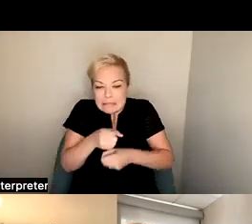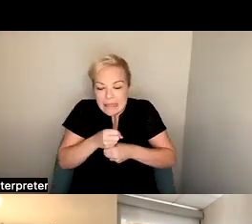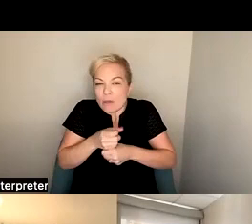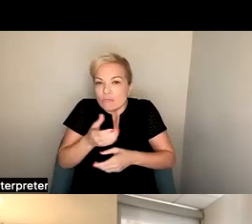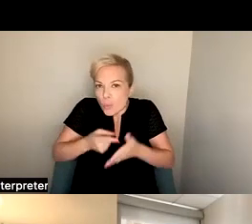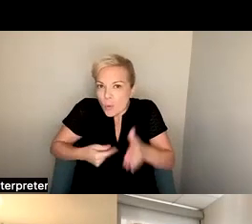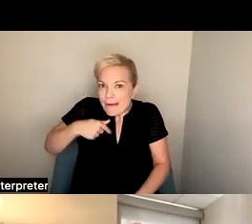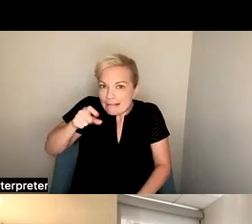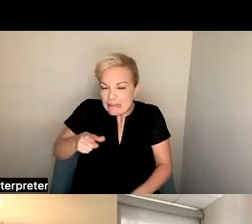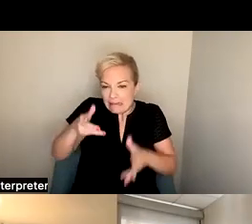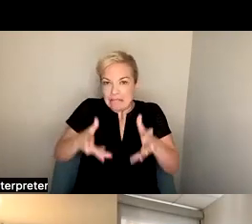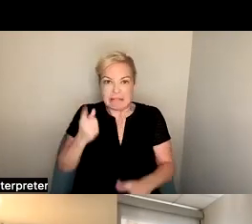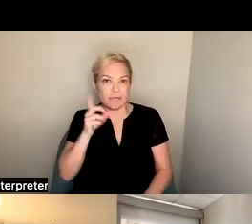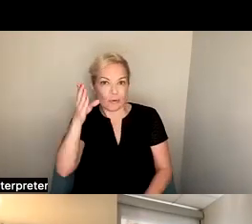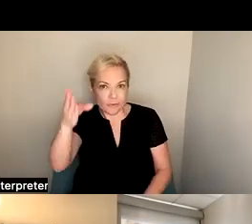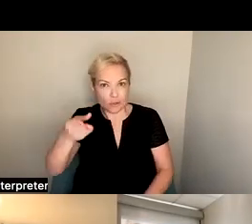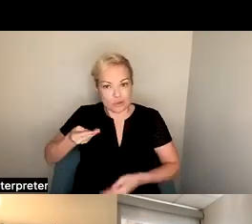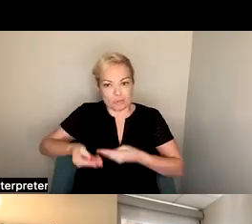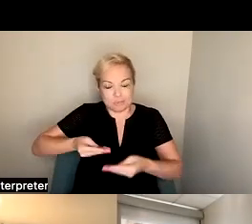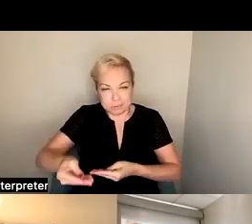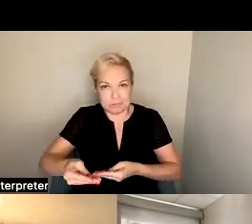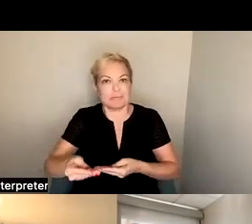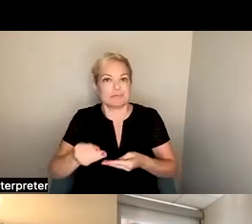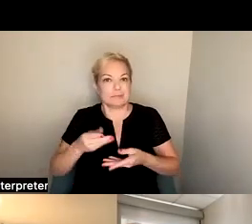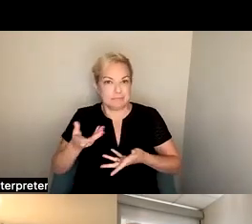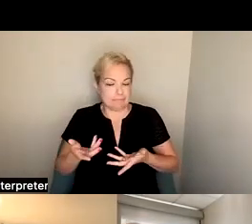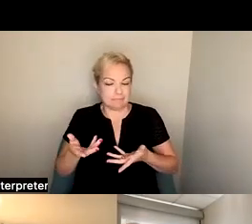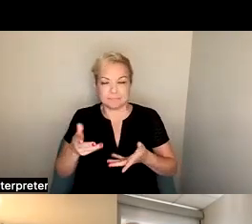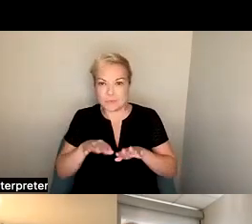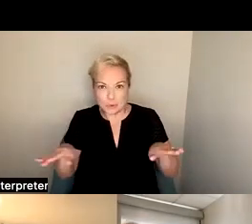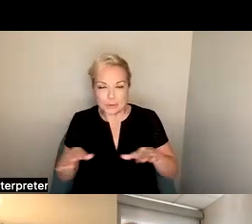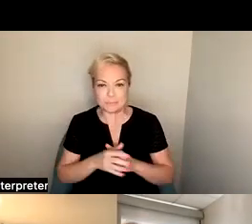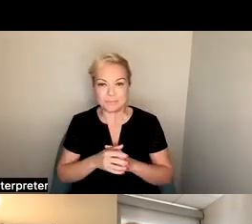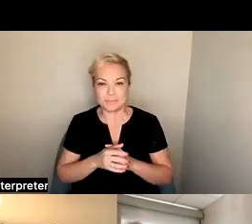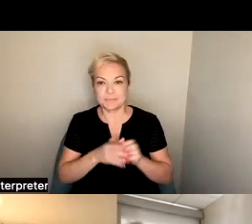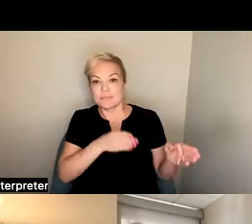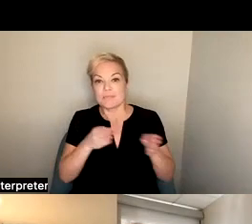Then the next belt is the Hiawatha belt, which I've already talked about briefly,